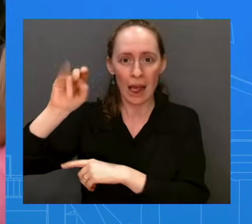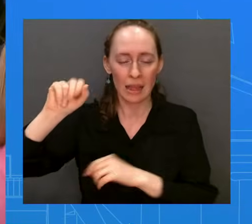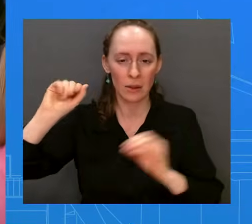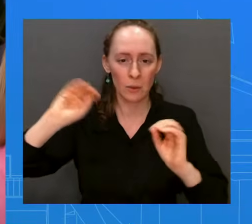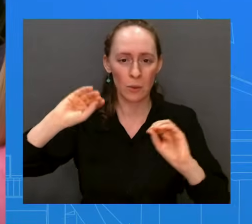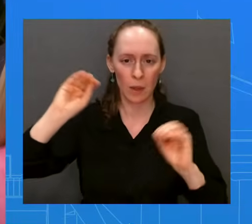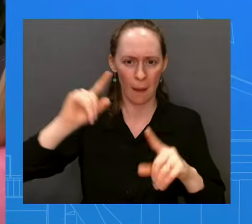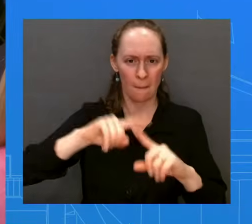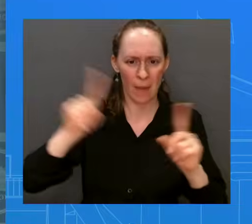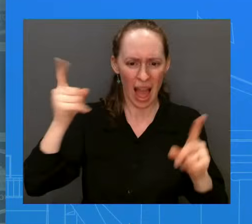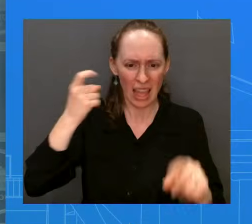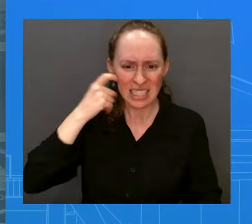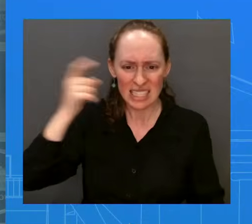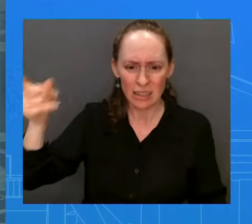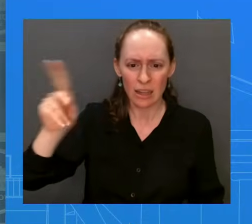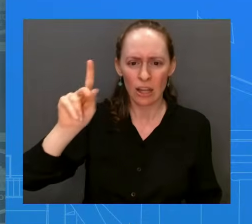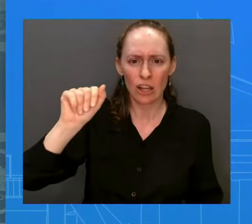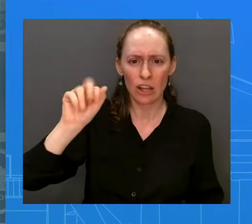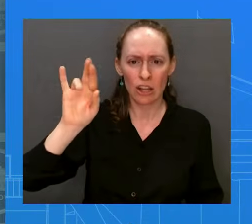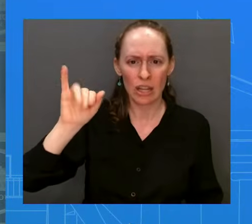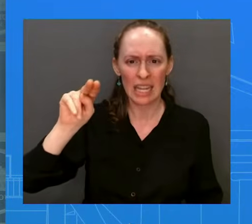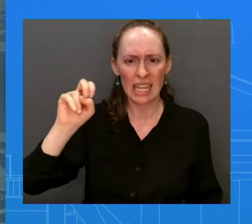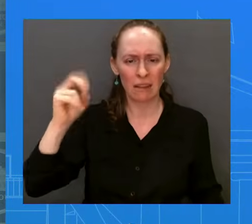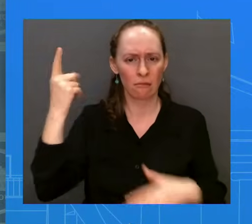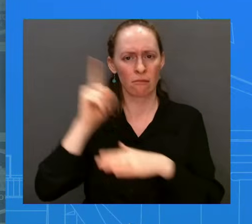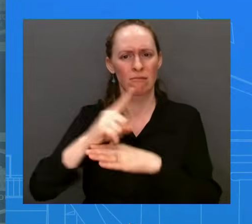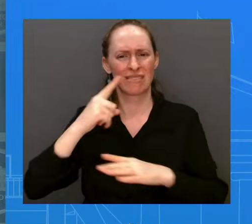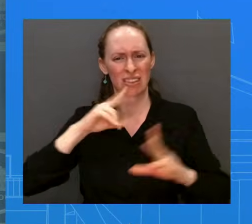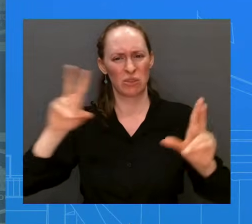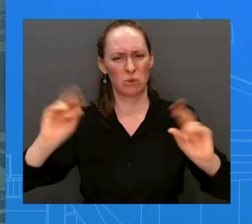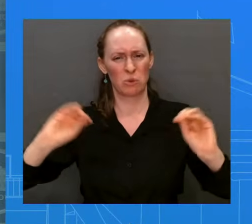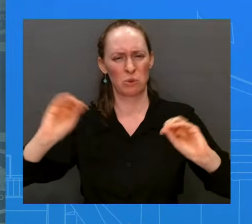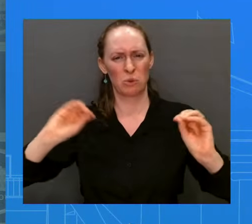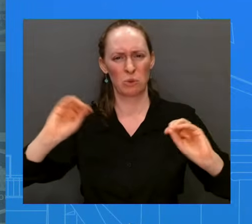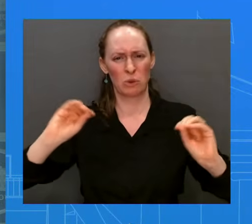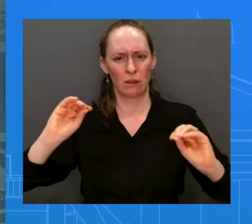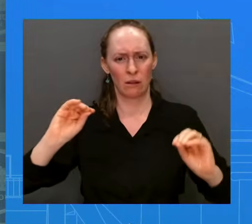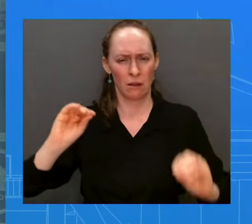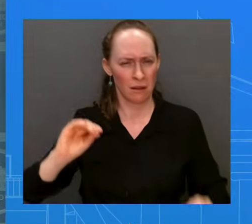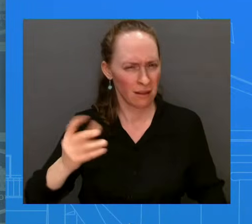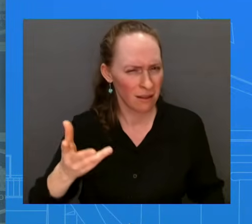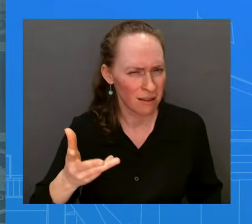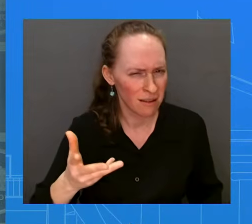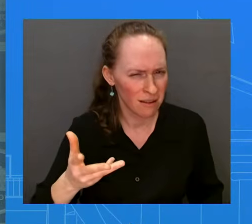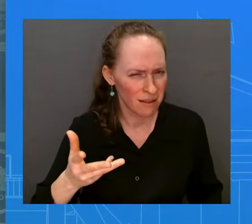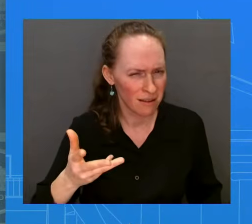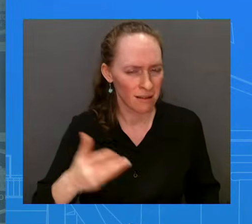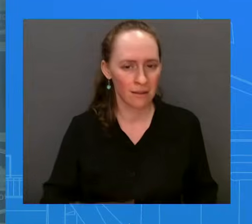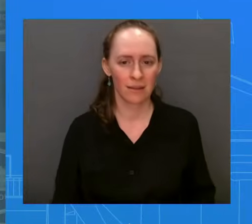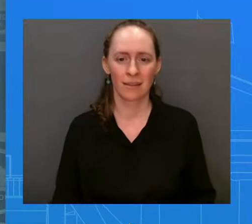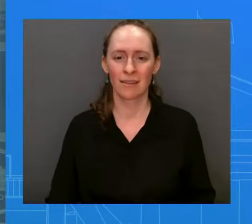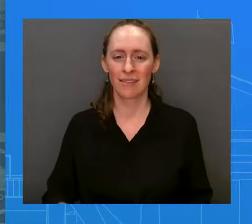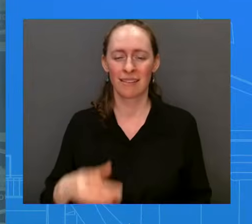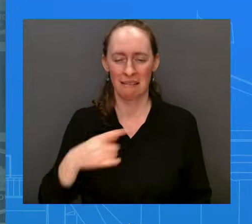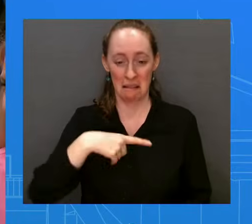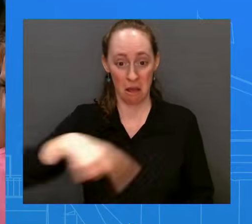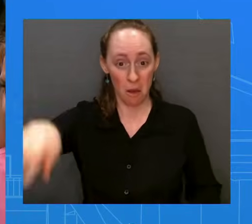need to worry about aliens, with respect to these craft. Period. I don't think there's any more that needs to be said there. The Press: On the Russia-Ukraine war,